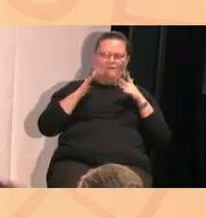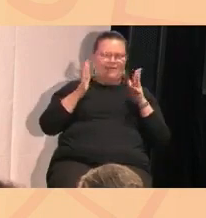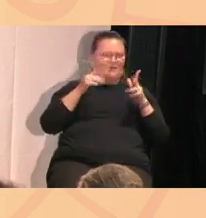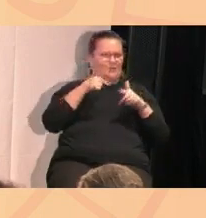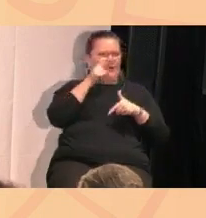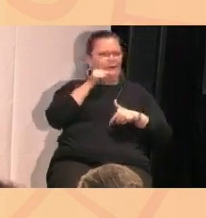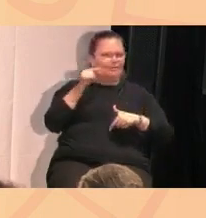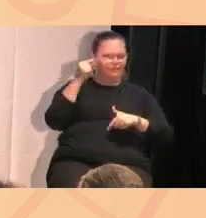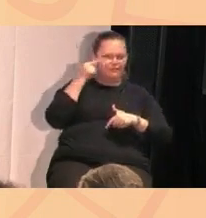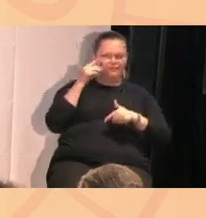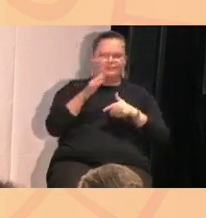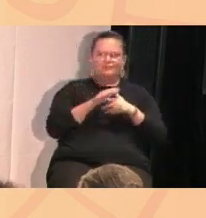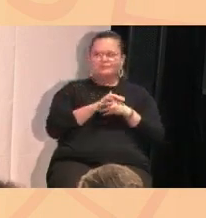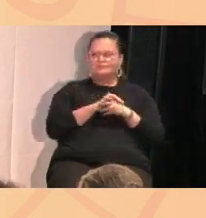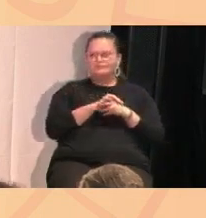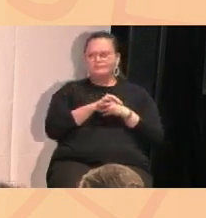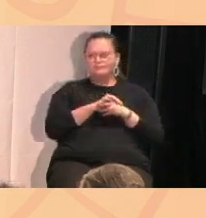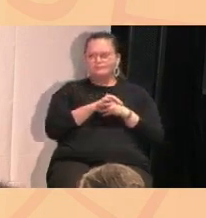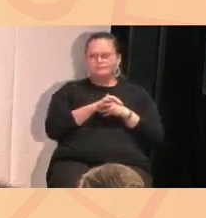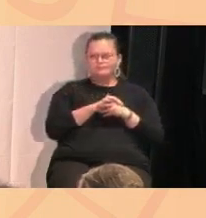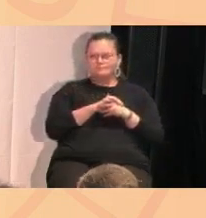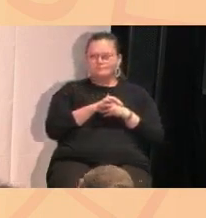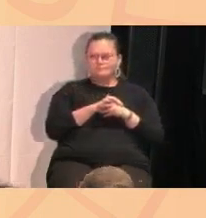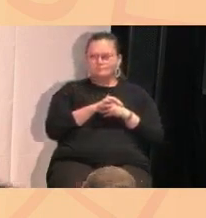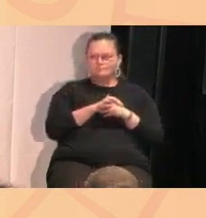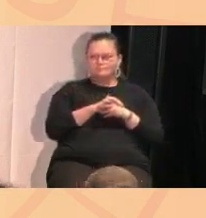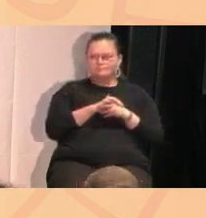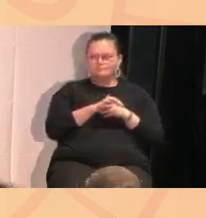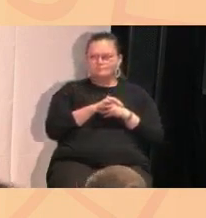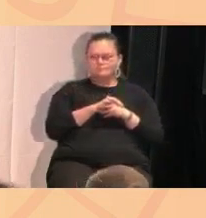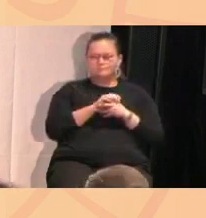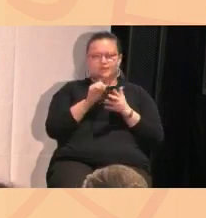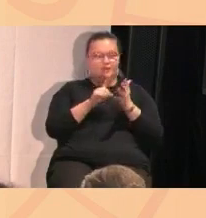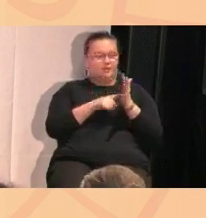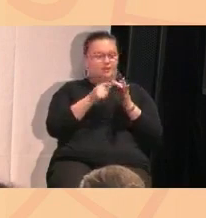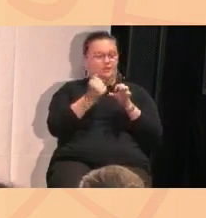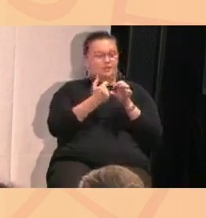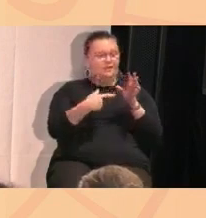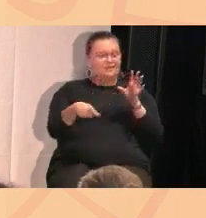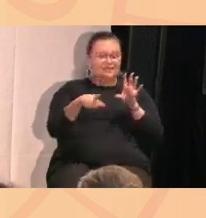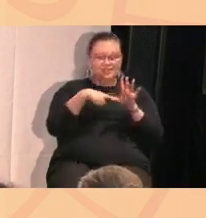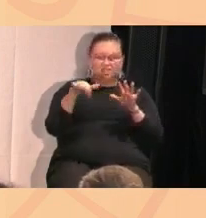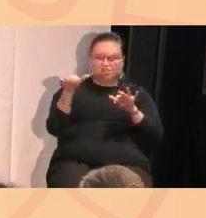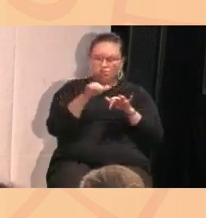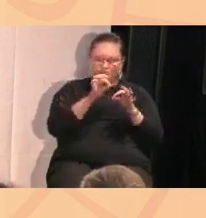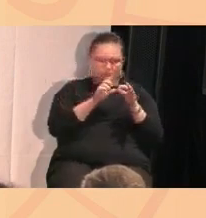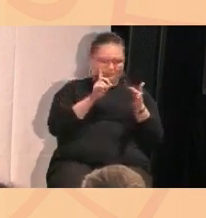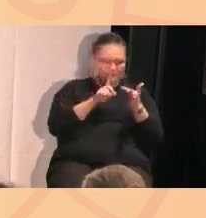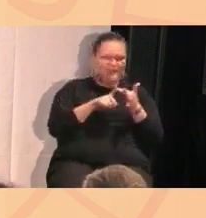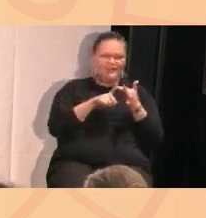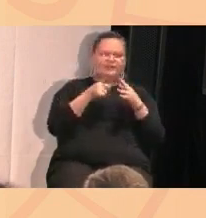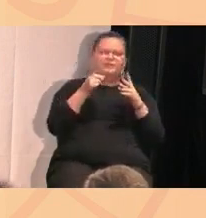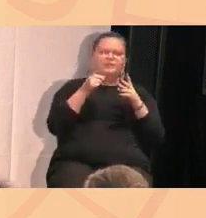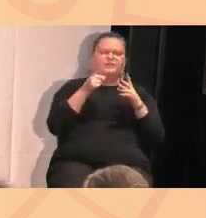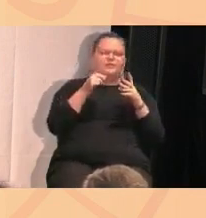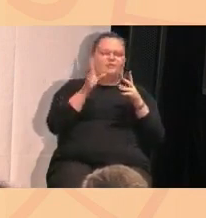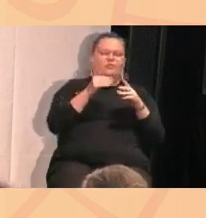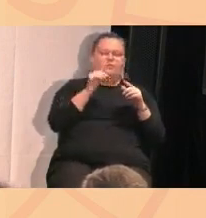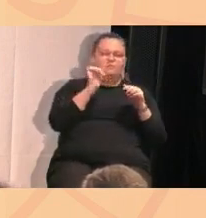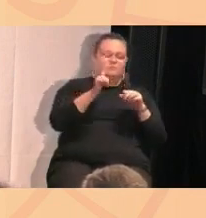belief that some people lead very small lives, is all I can think.